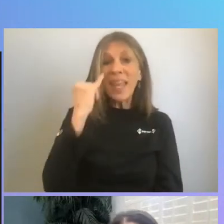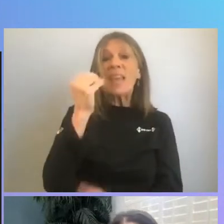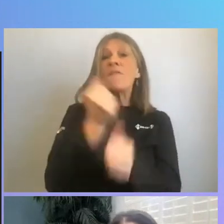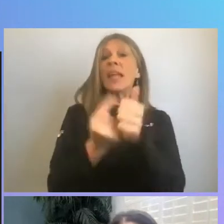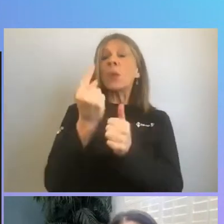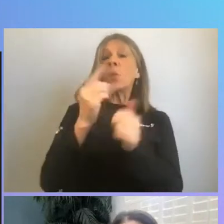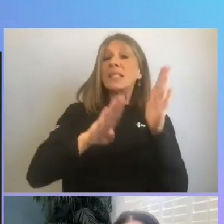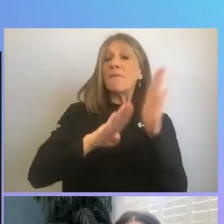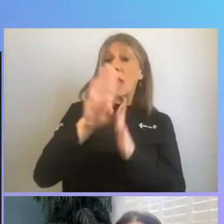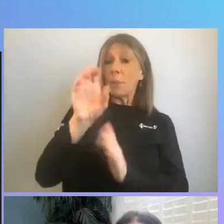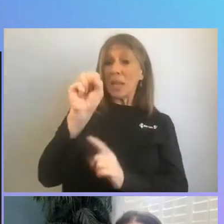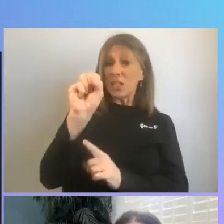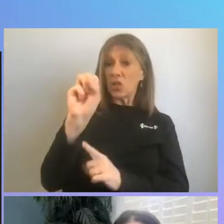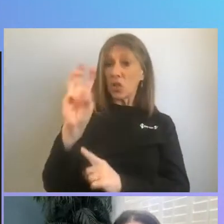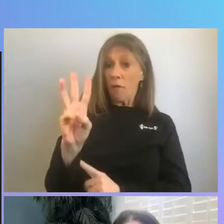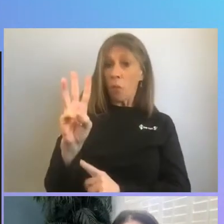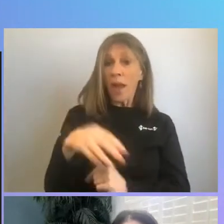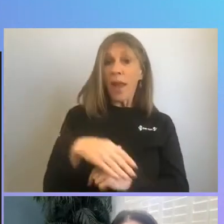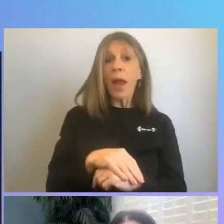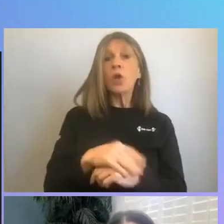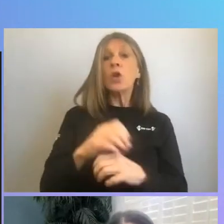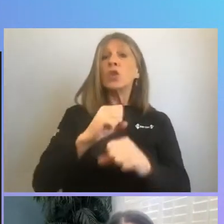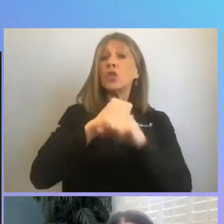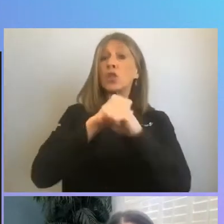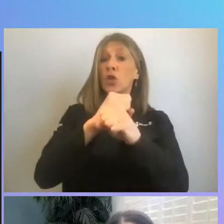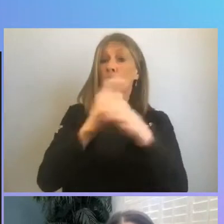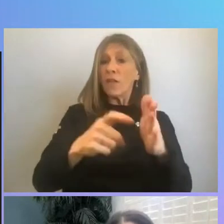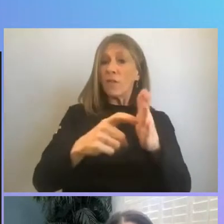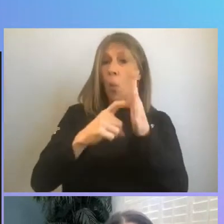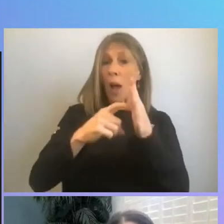that's security requirement is defined. And at the beginning